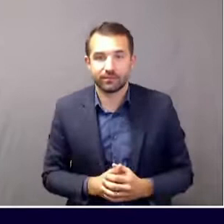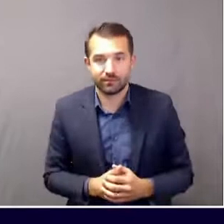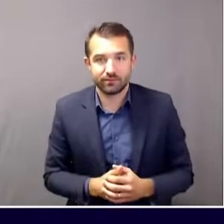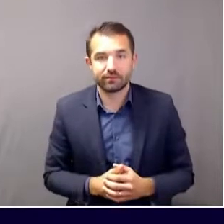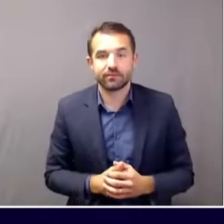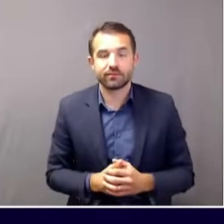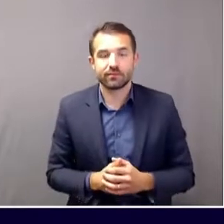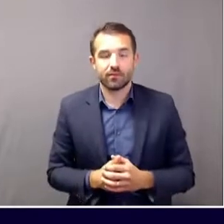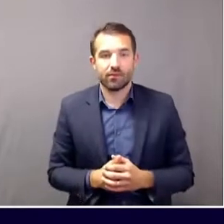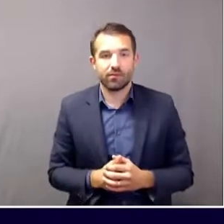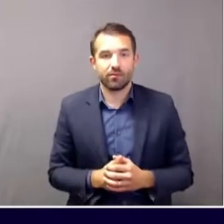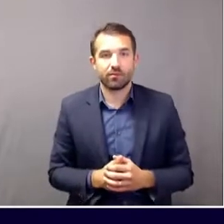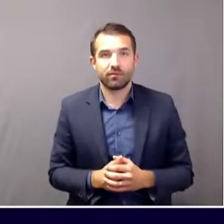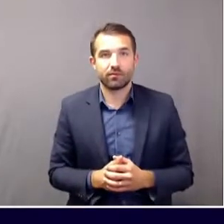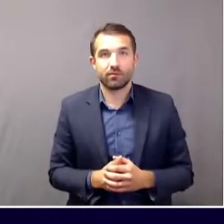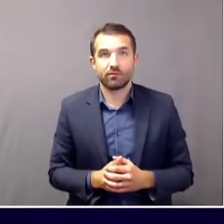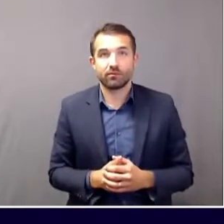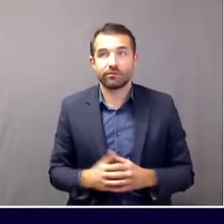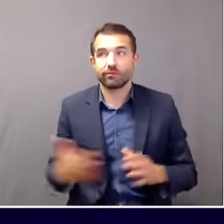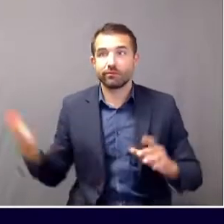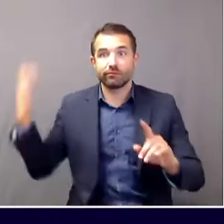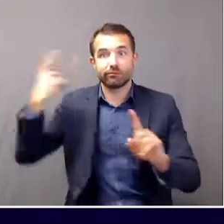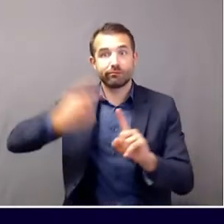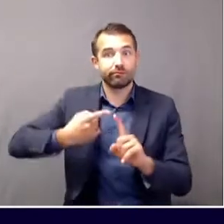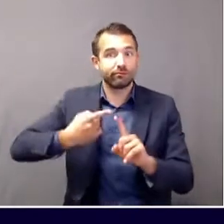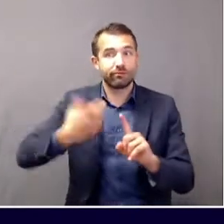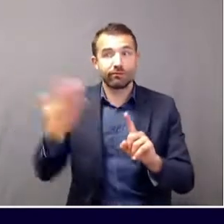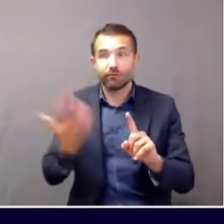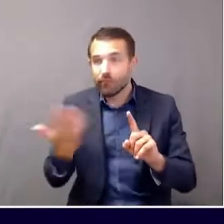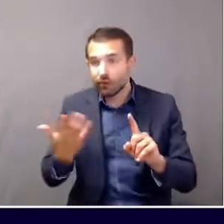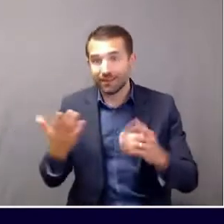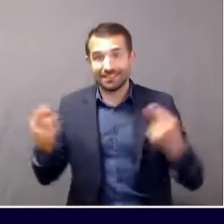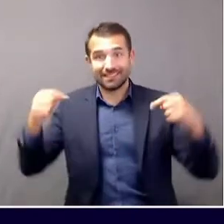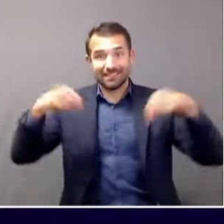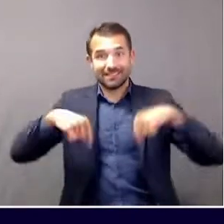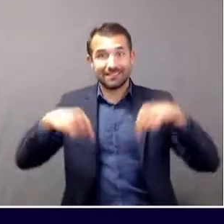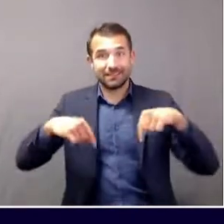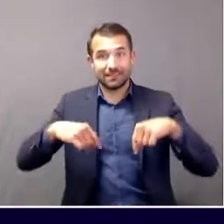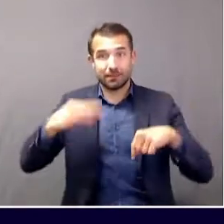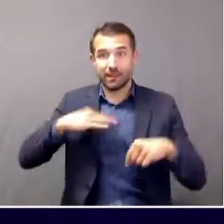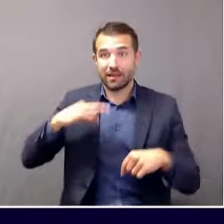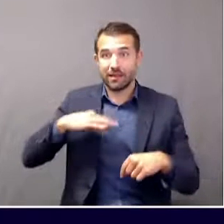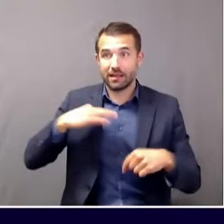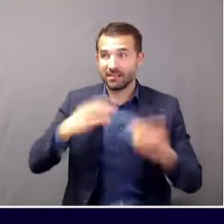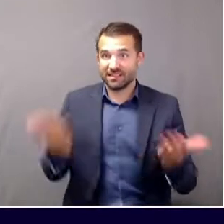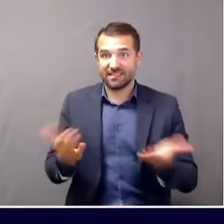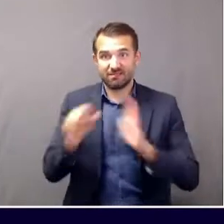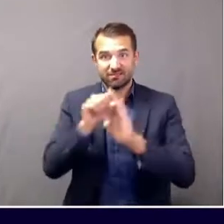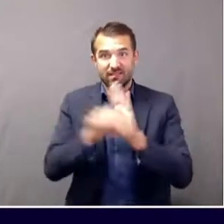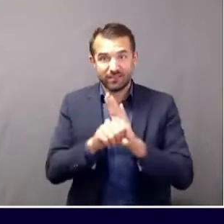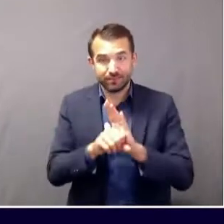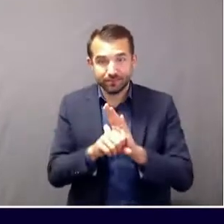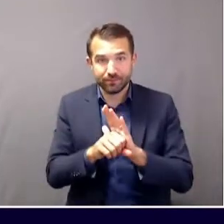in summary what that means is